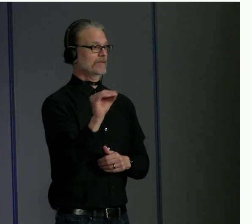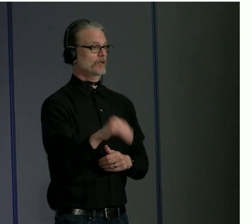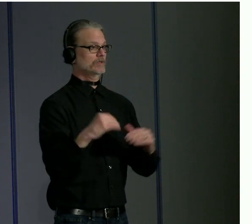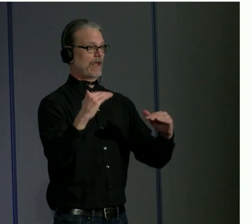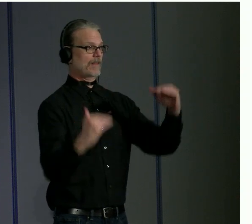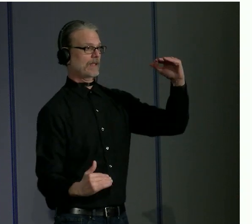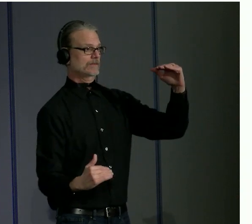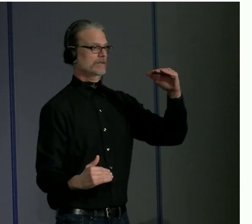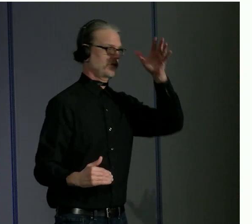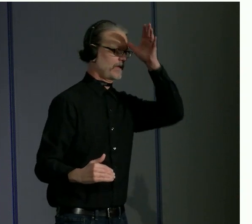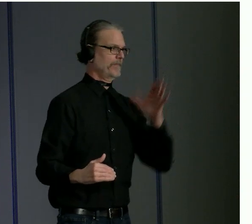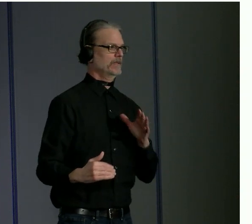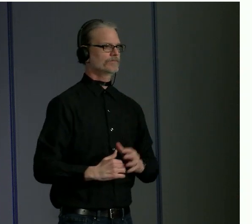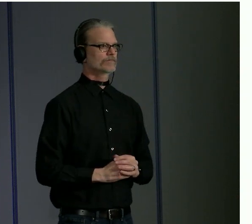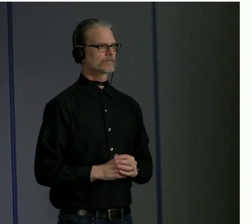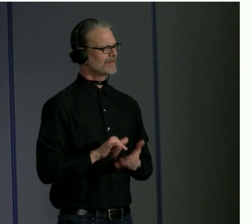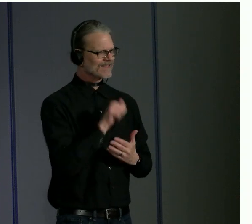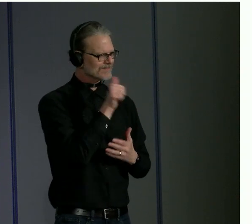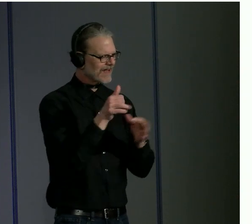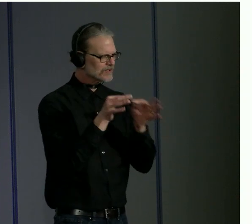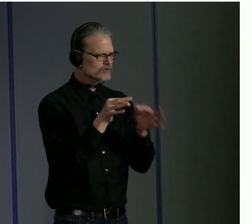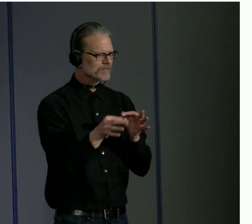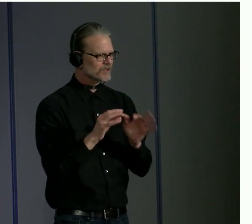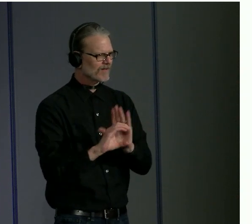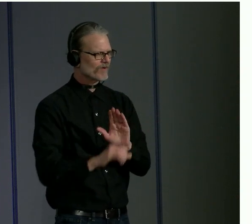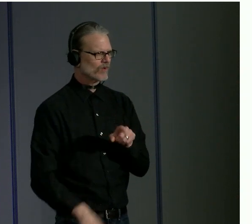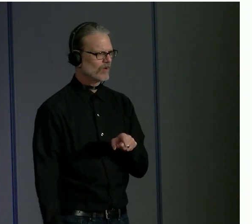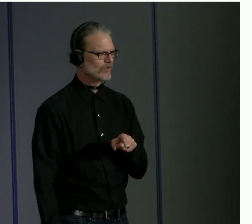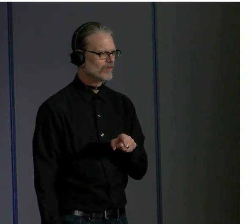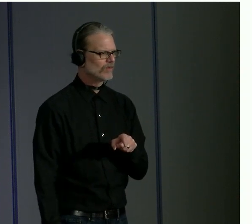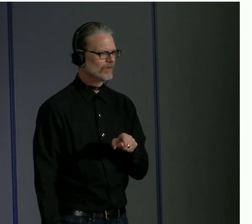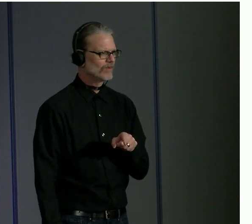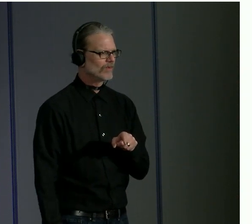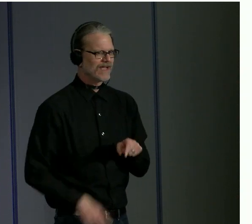That's not a description of the photo. And it's improper to take that caption